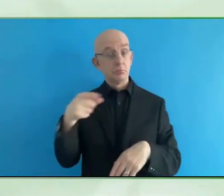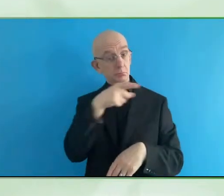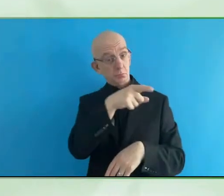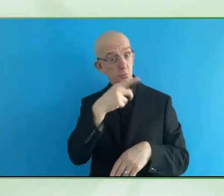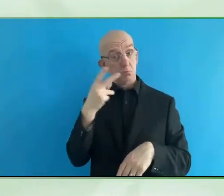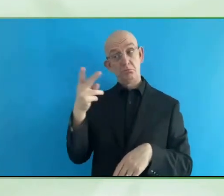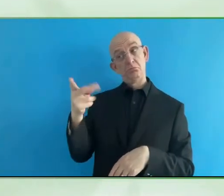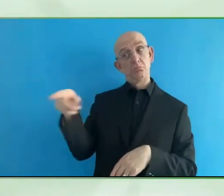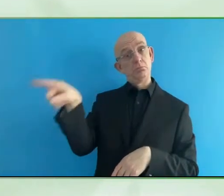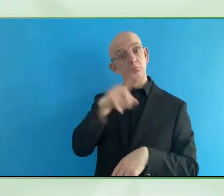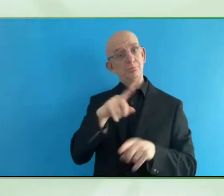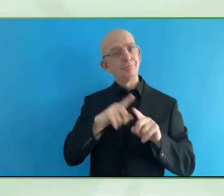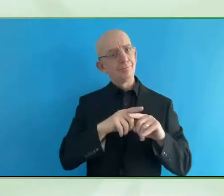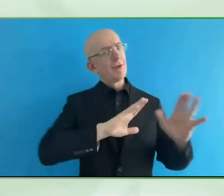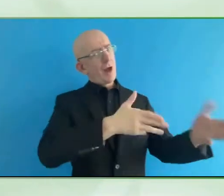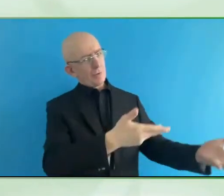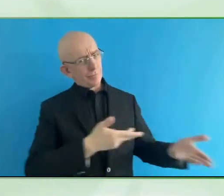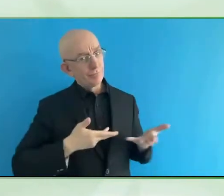Yes, a massive barrier.